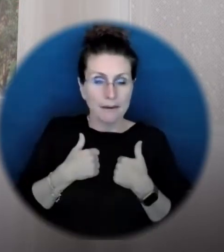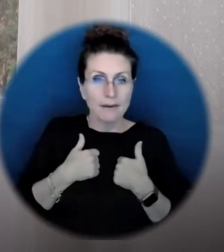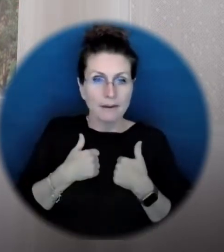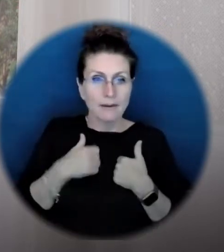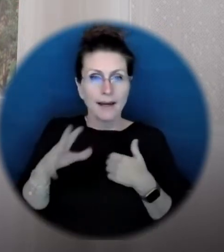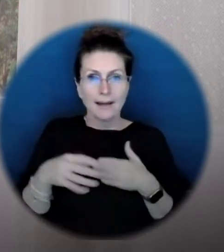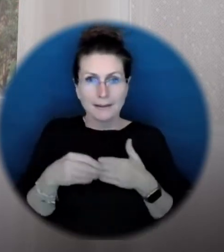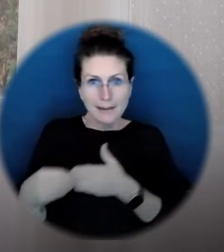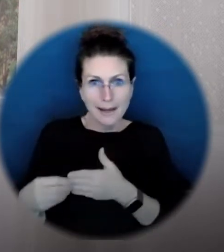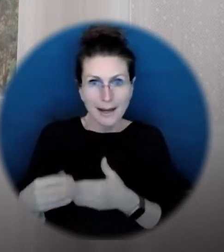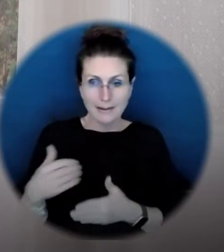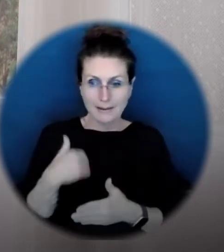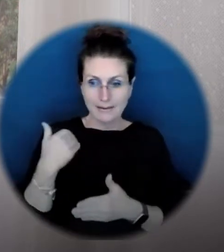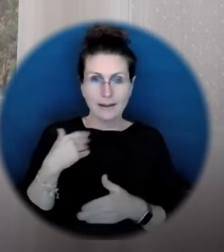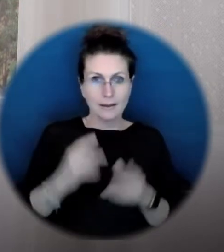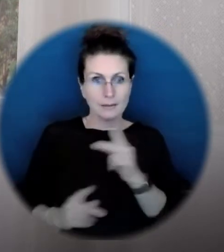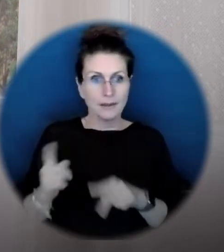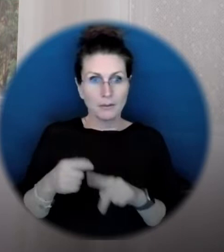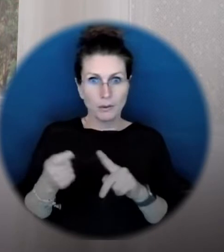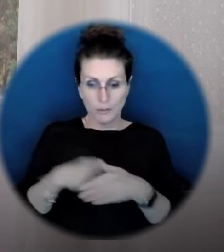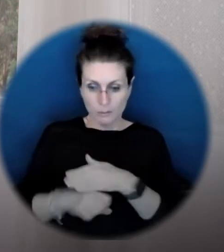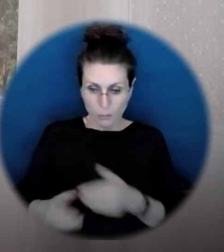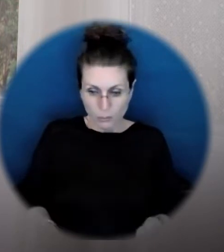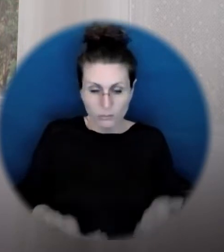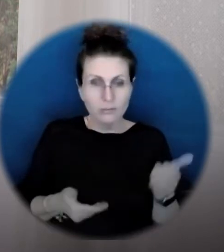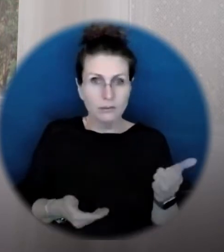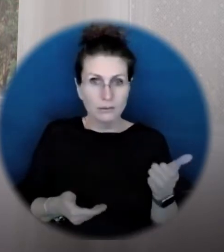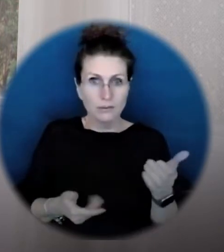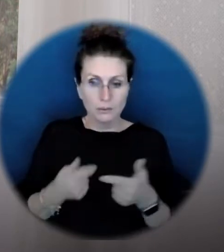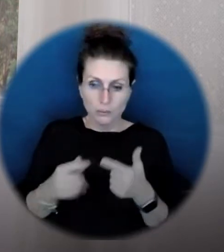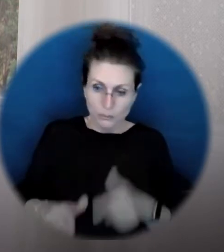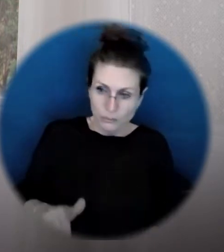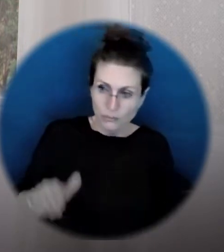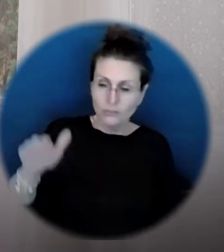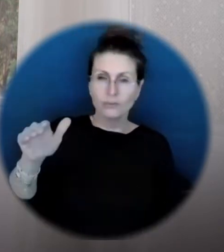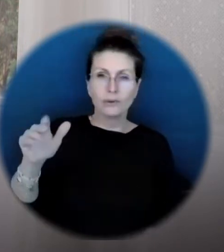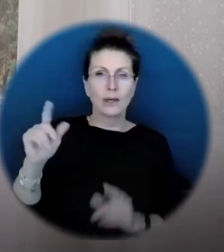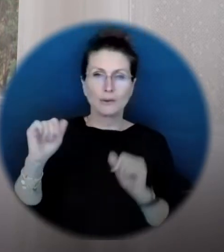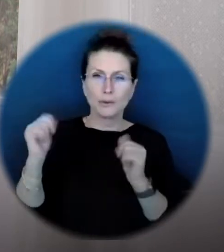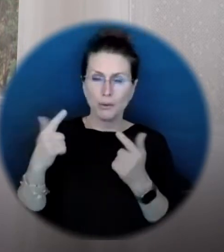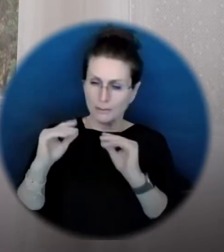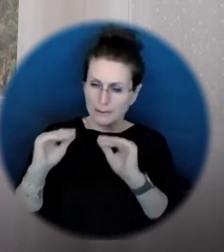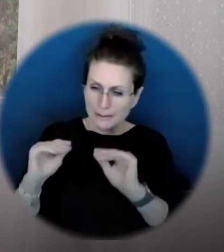and guide our young from infancy, and do all of that teaching.